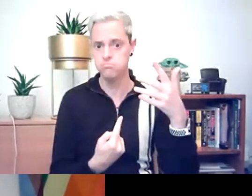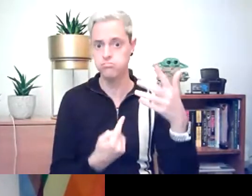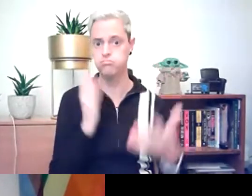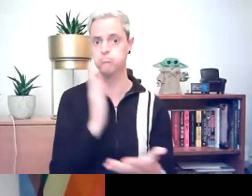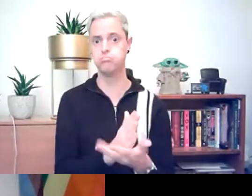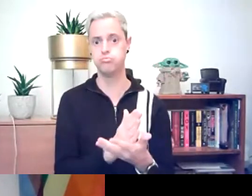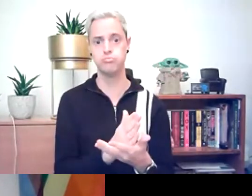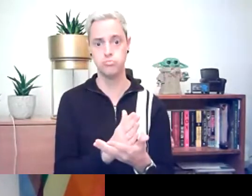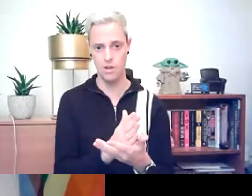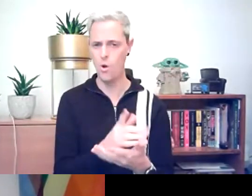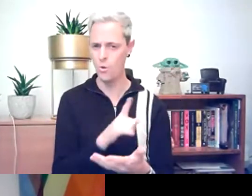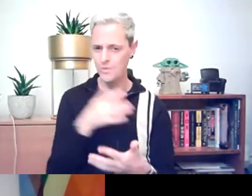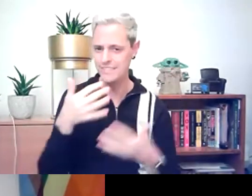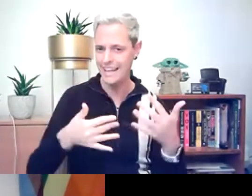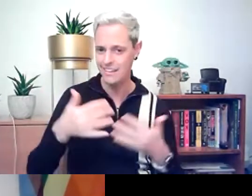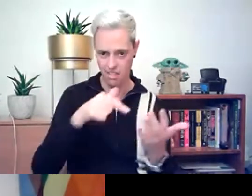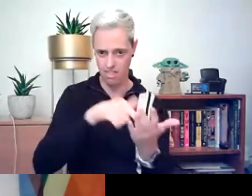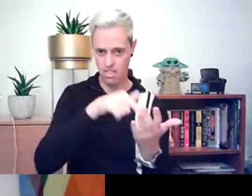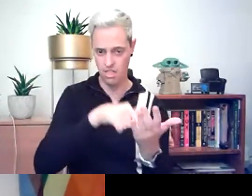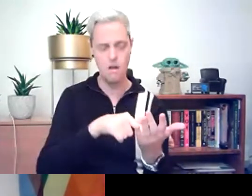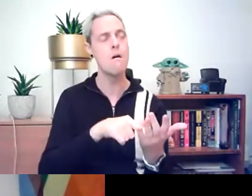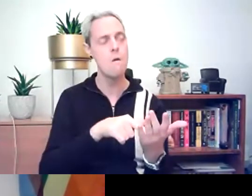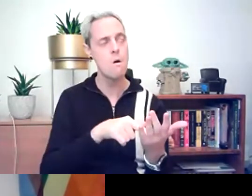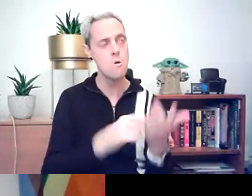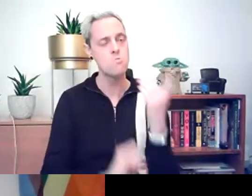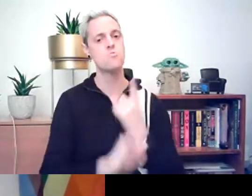18:25:02 that we've seen this year for example but like you say, also trans people need to